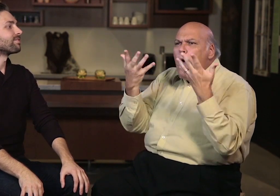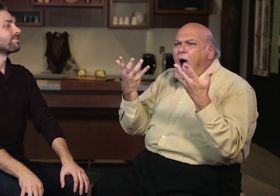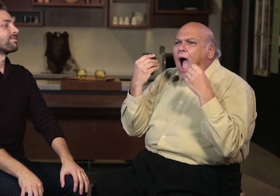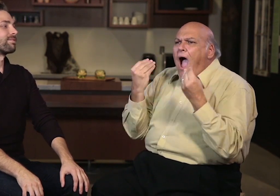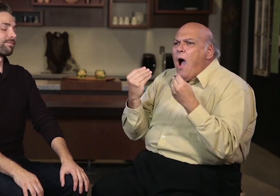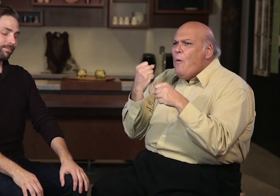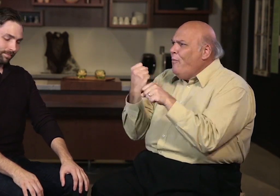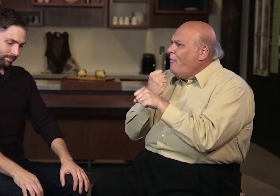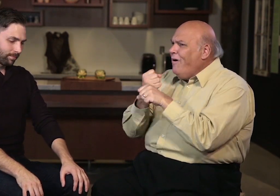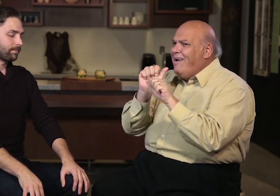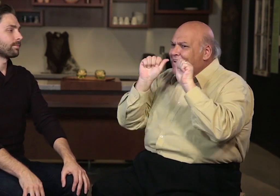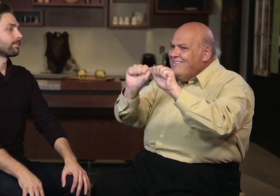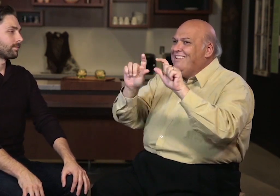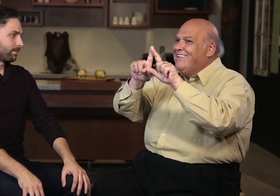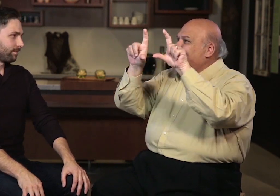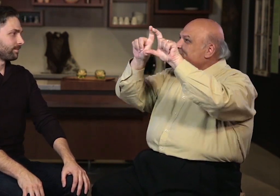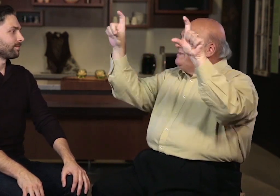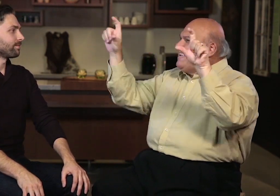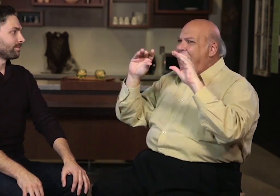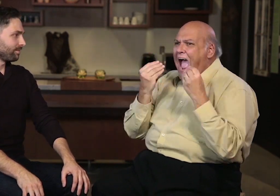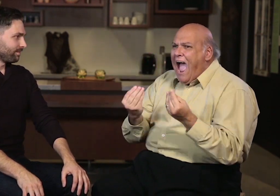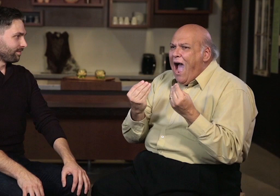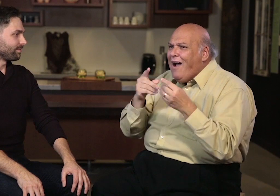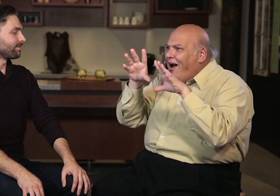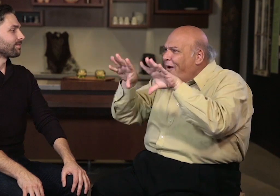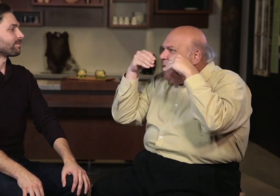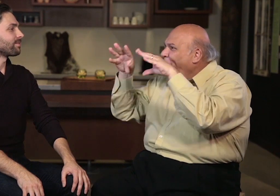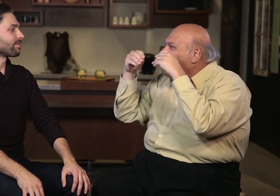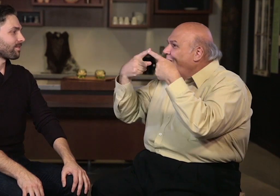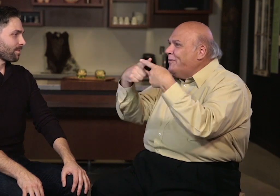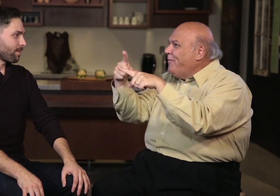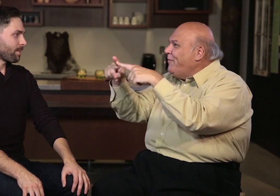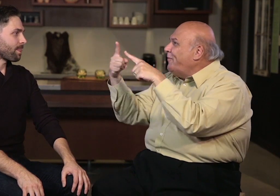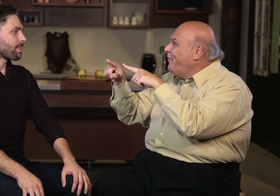how to do specific tasks and how to start their own businesses. This has opened more